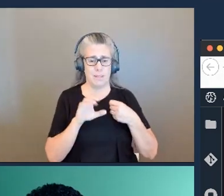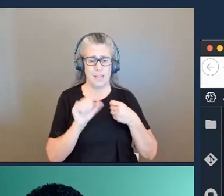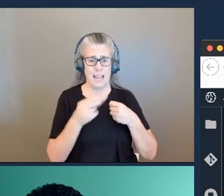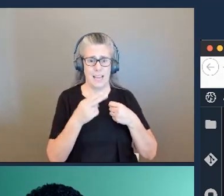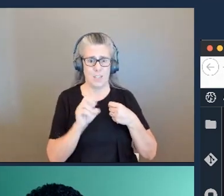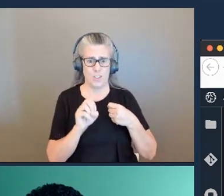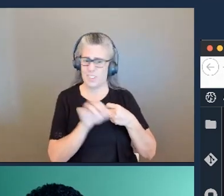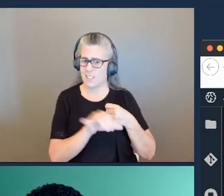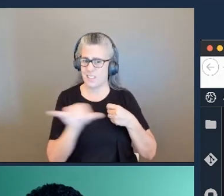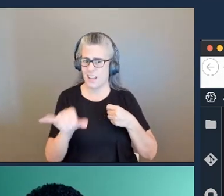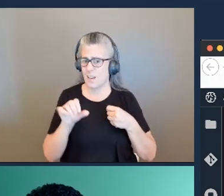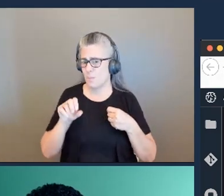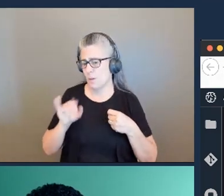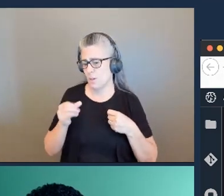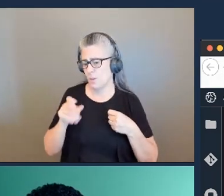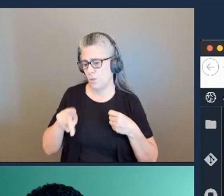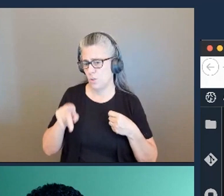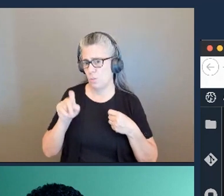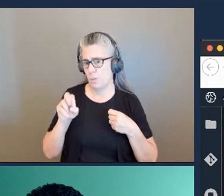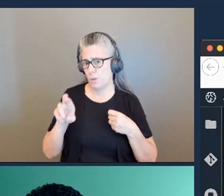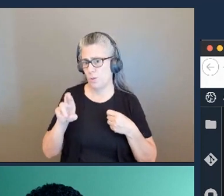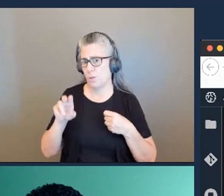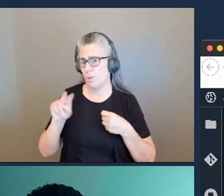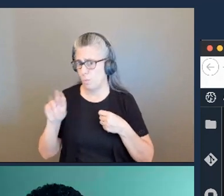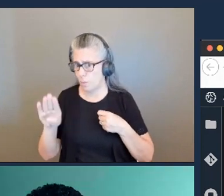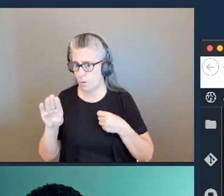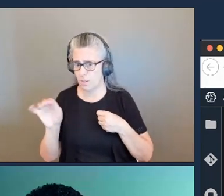Is that the case, or the is the data somewhere in S3, right, in this case?